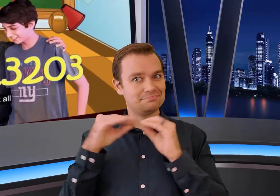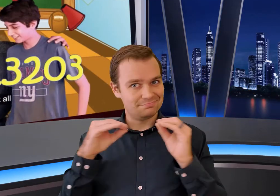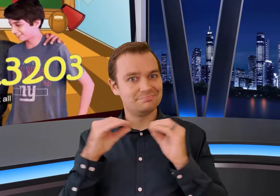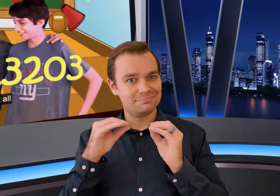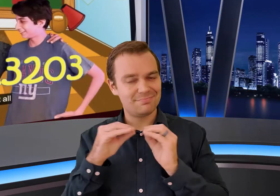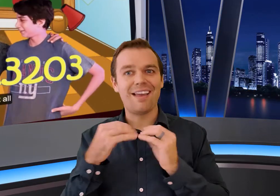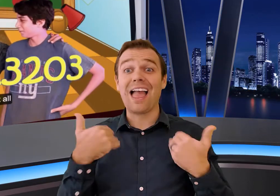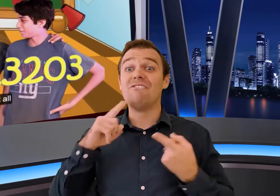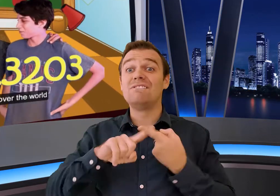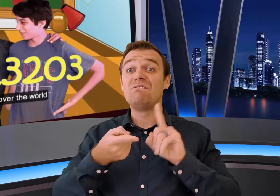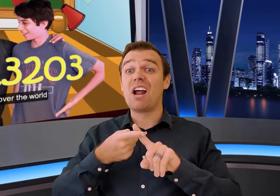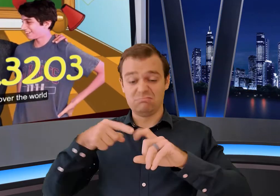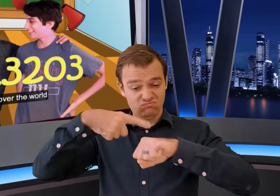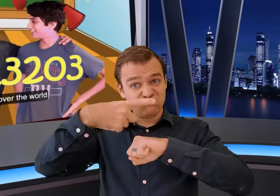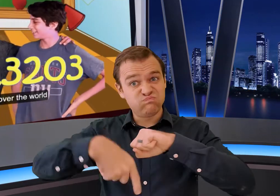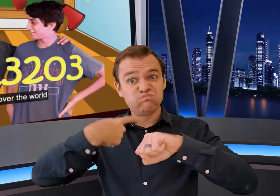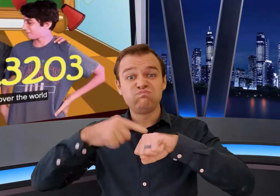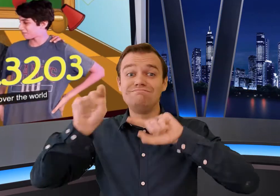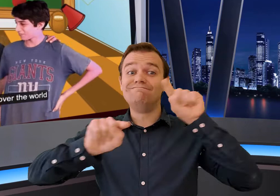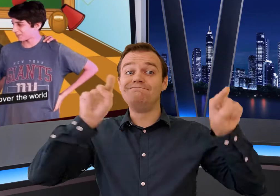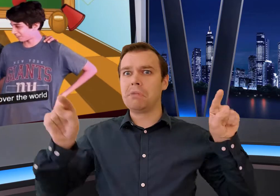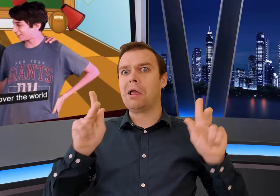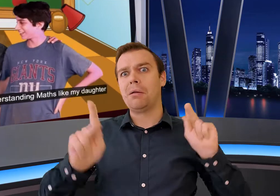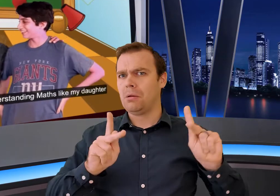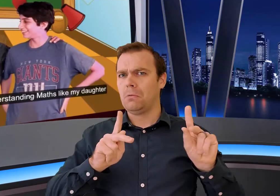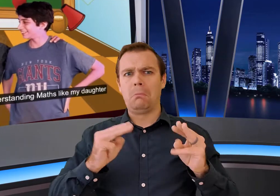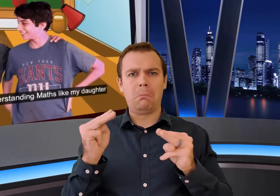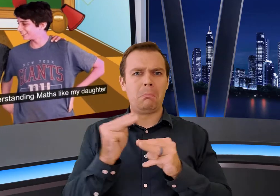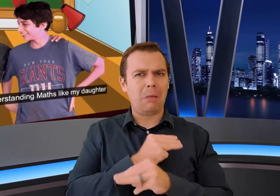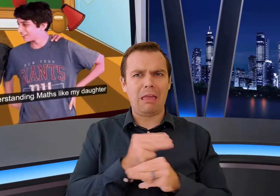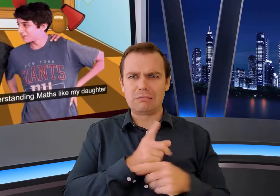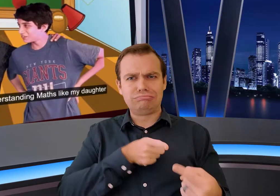That's not all We have friends all over the world